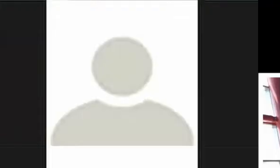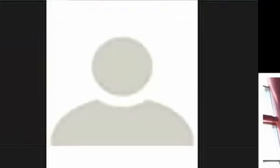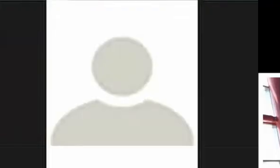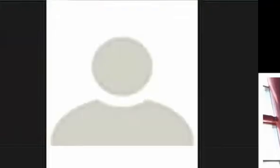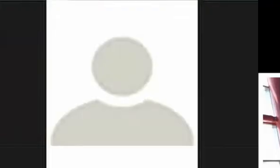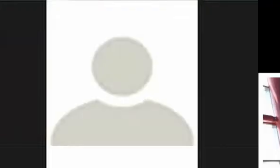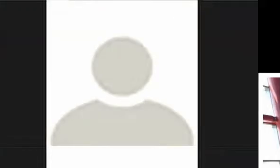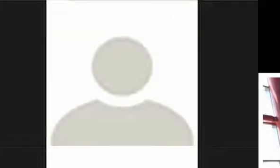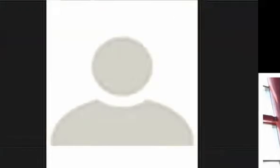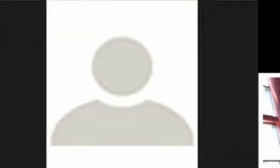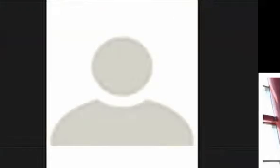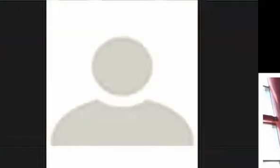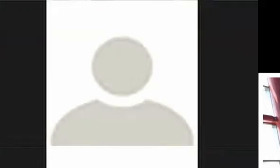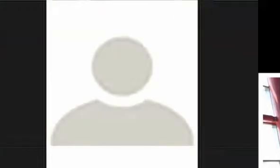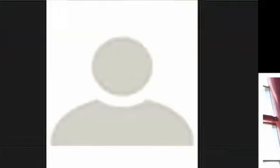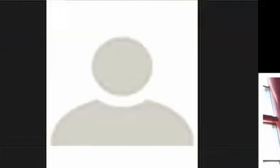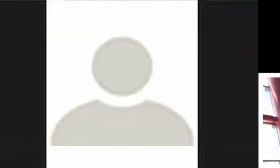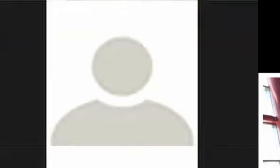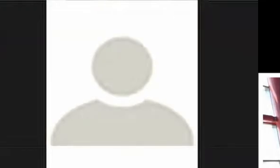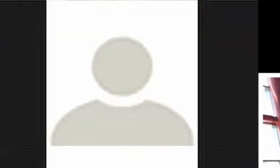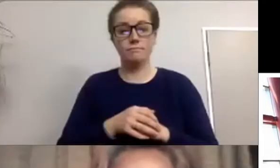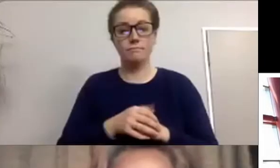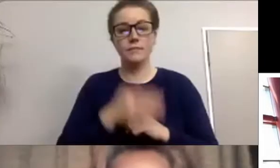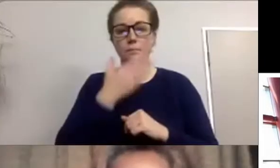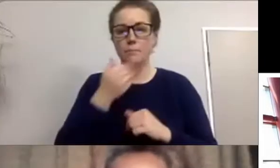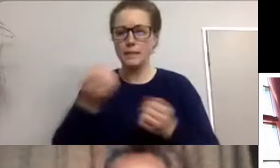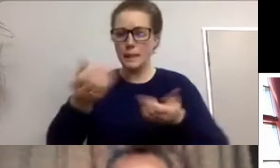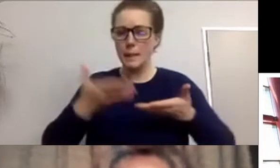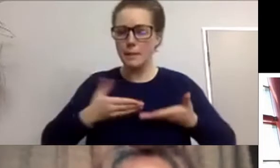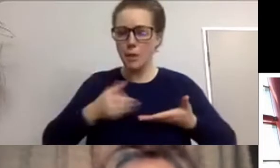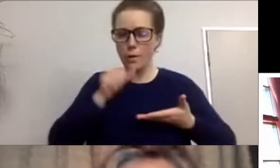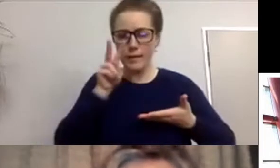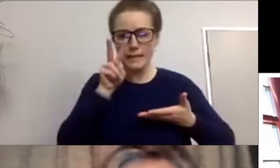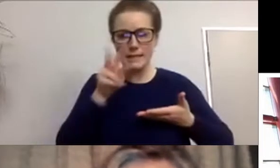Dawa, can you let me know if it's up?